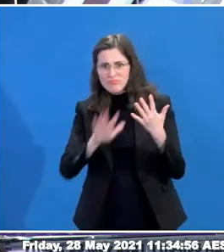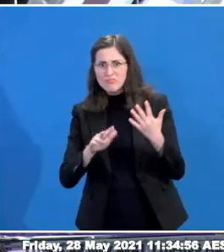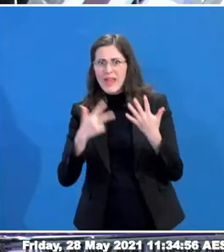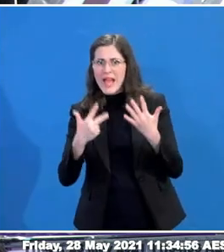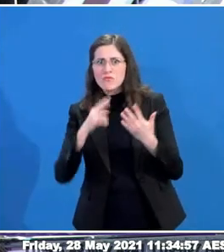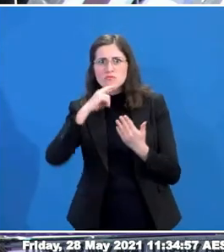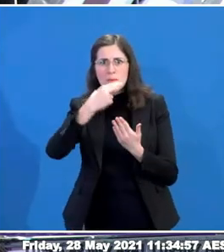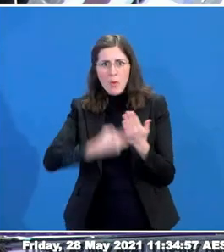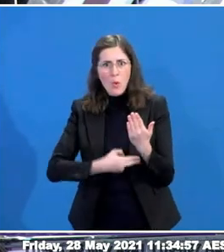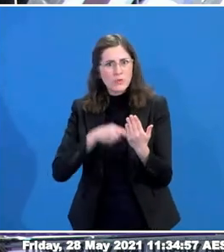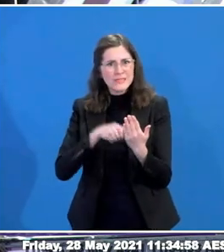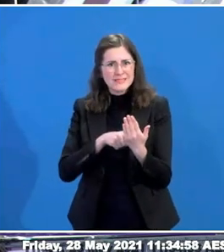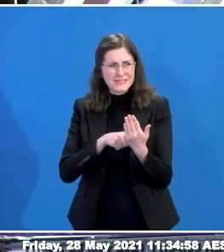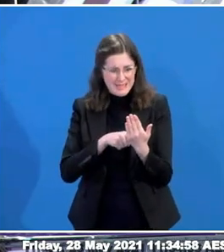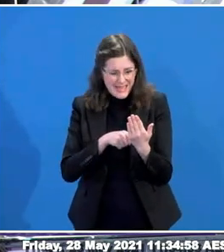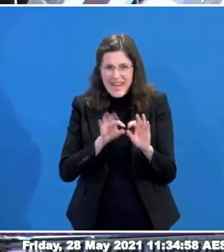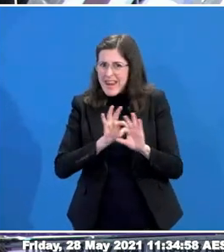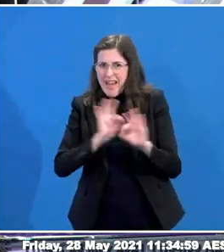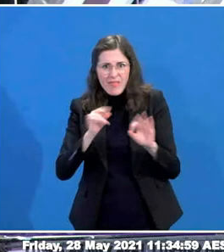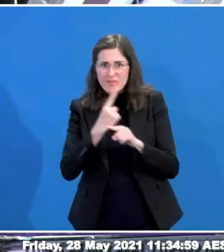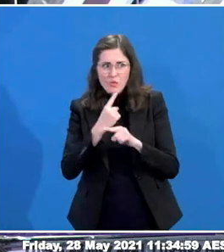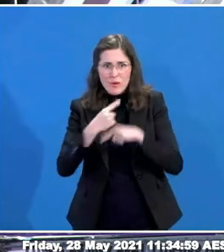absolutely nothing to do with Eliza did they?